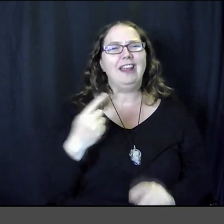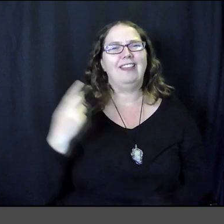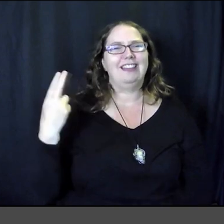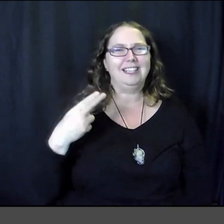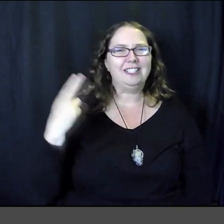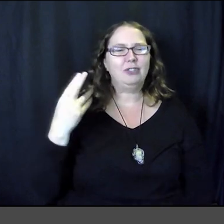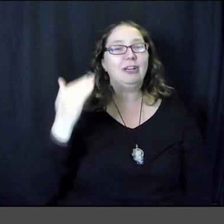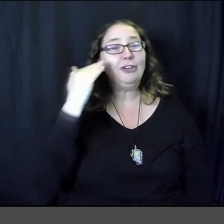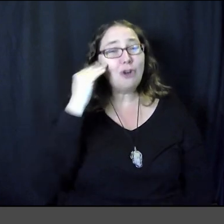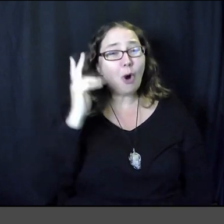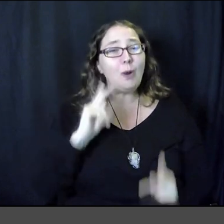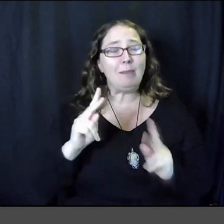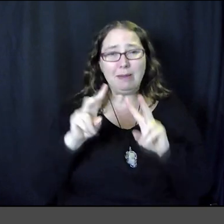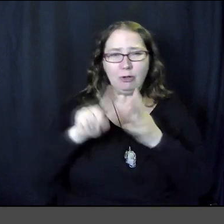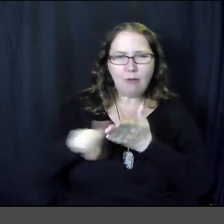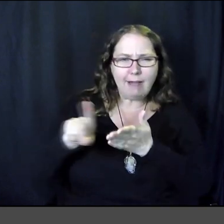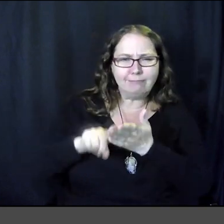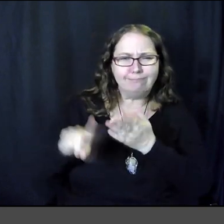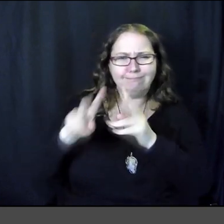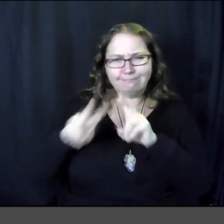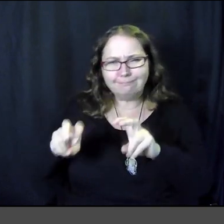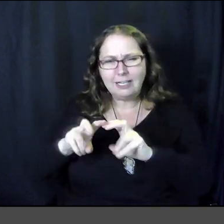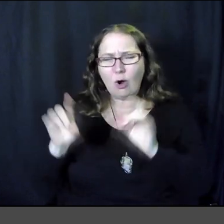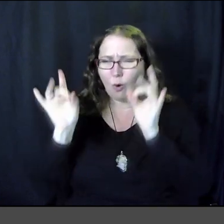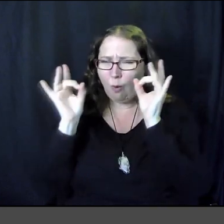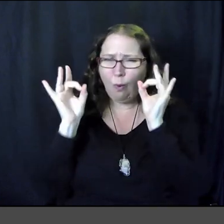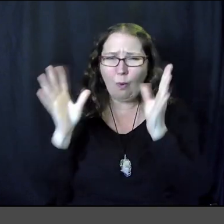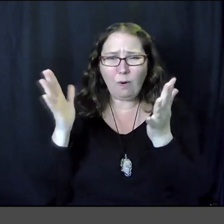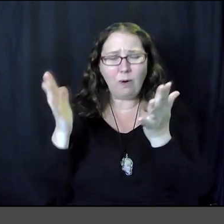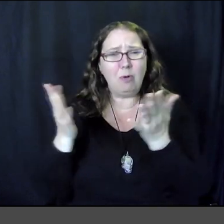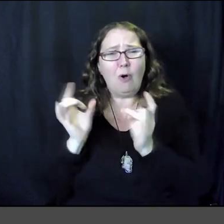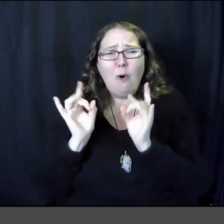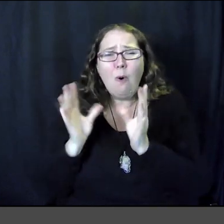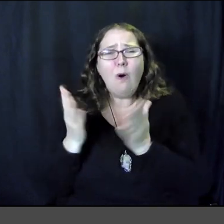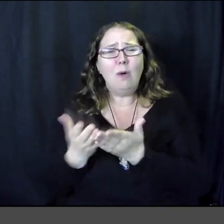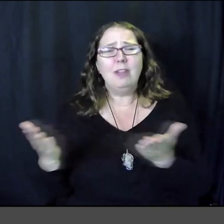AT HORRIFIC ATROCITIES, LOOKED AT AT AT OPPRESSION